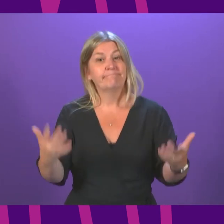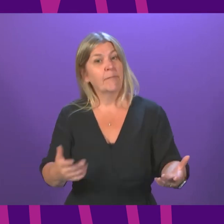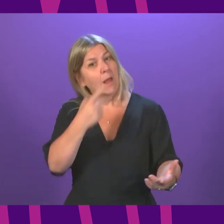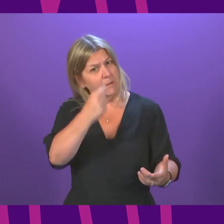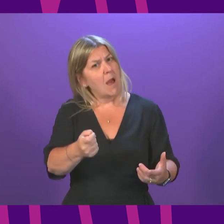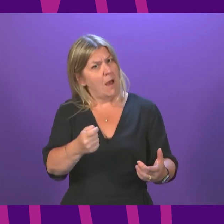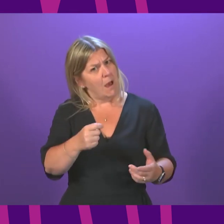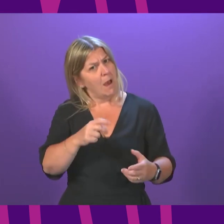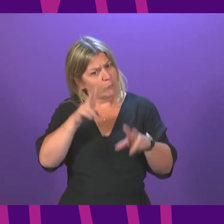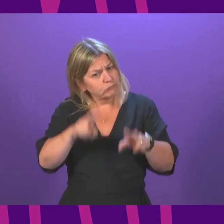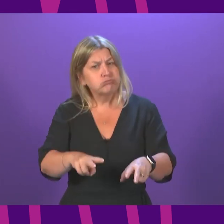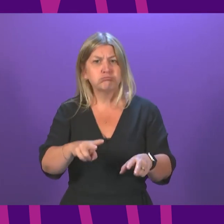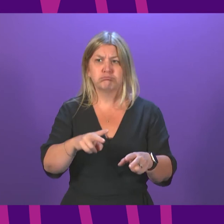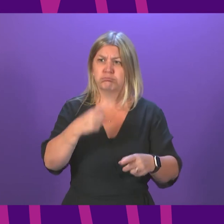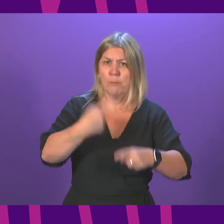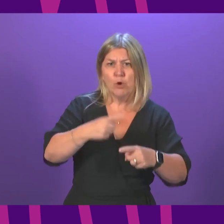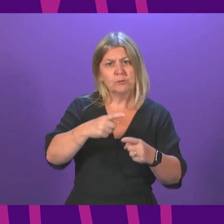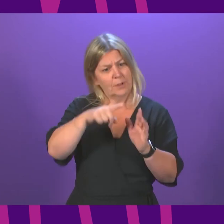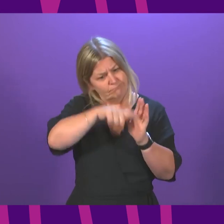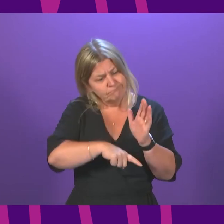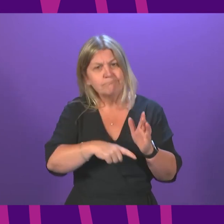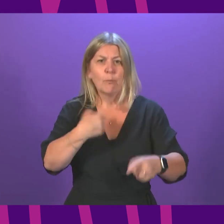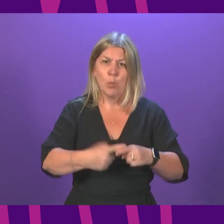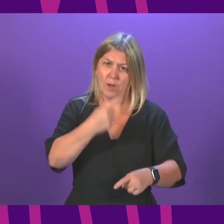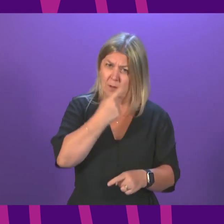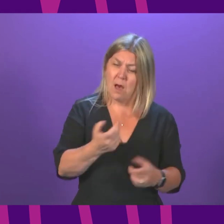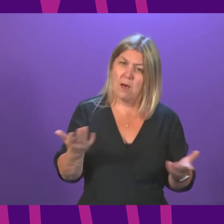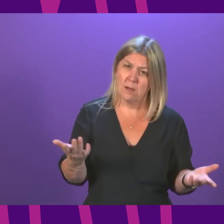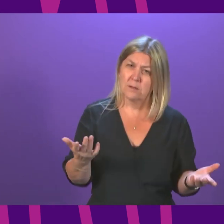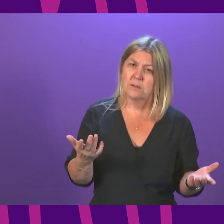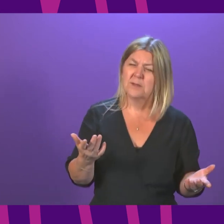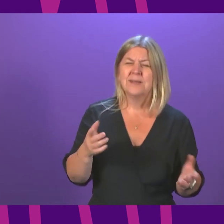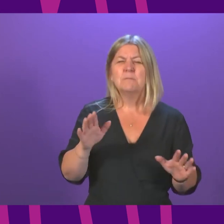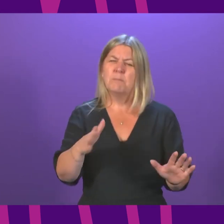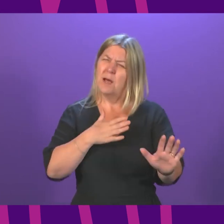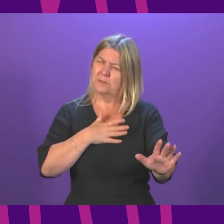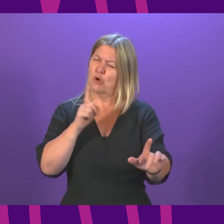that some aspects of the changes that came in as a response to Covid will have longer-term